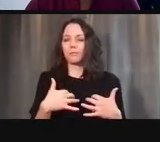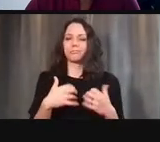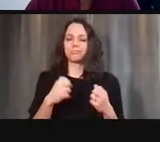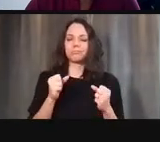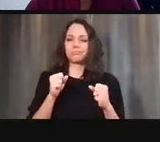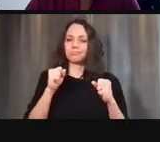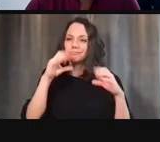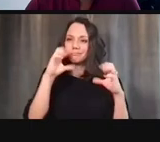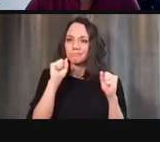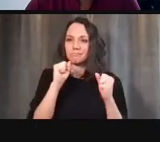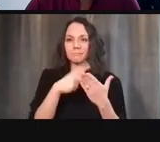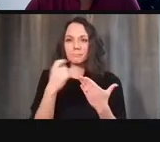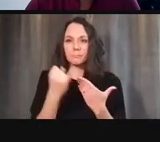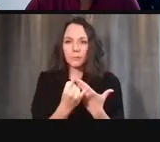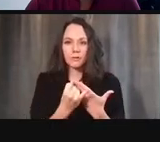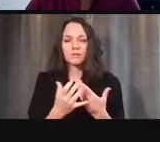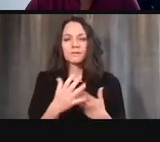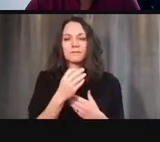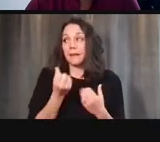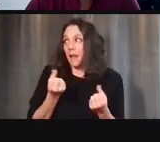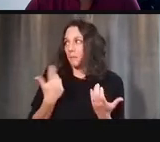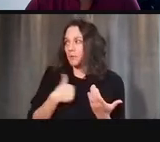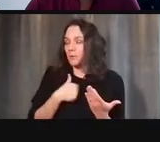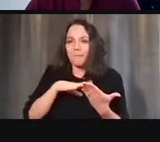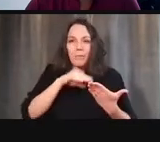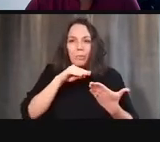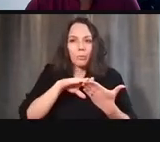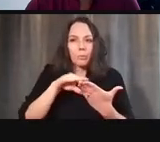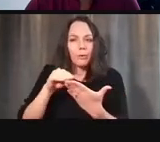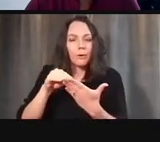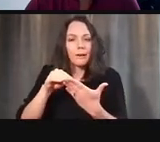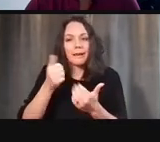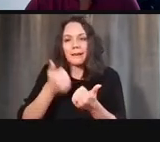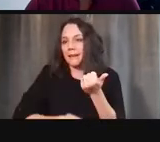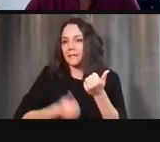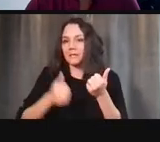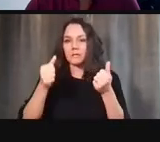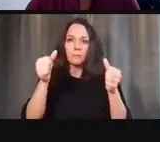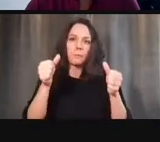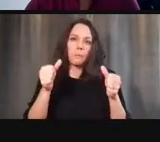and how much we're learning just through every poem that's posted every week.